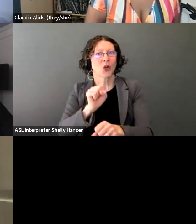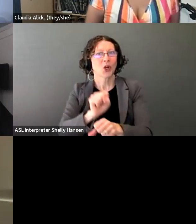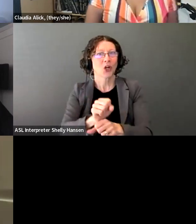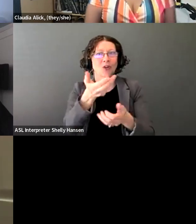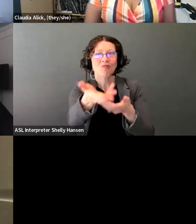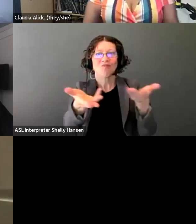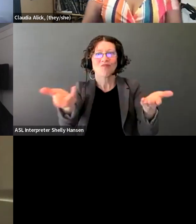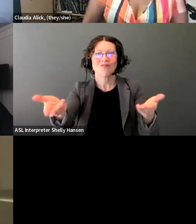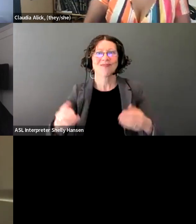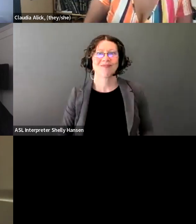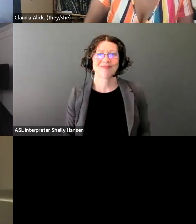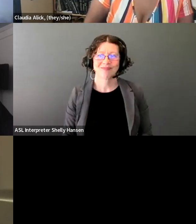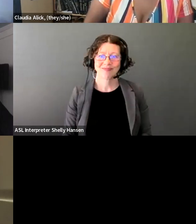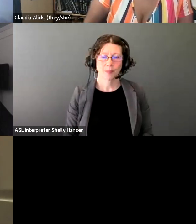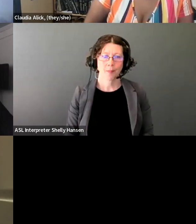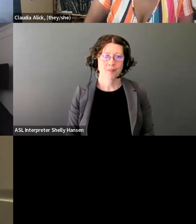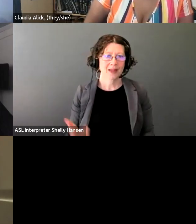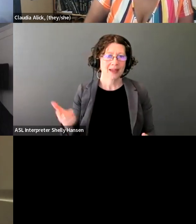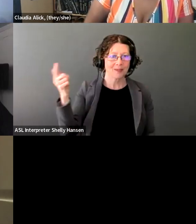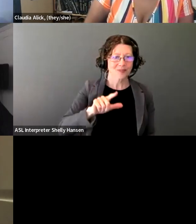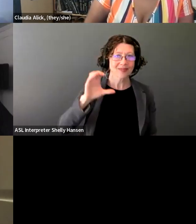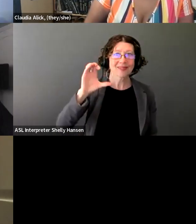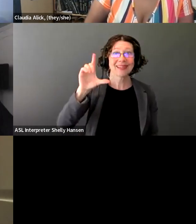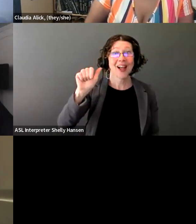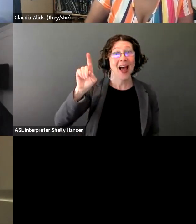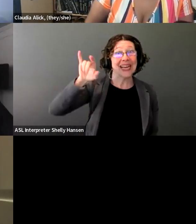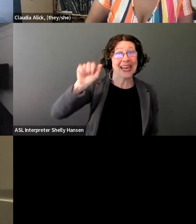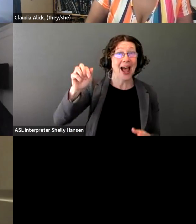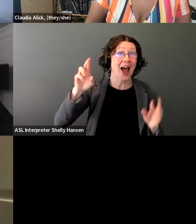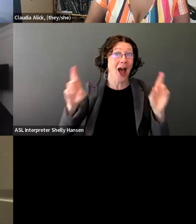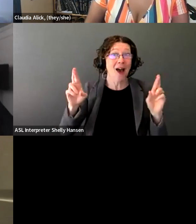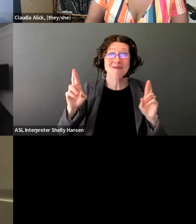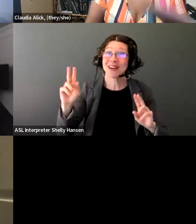I hope folks are dropping notes.